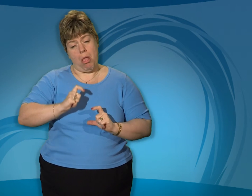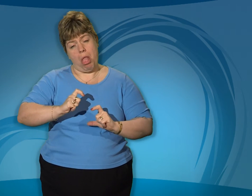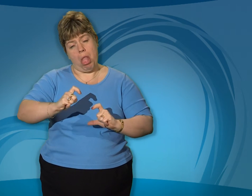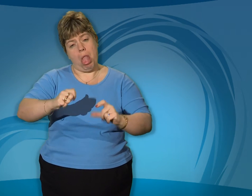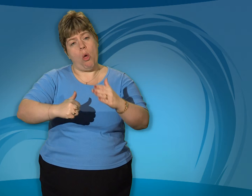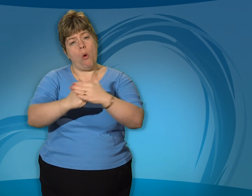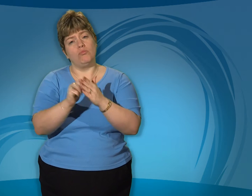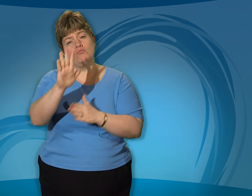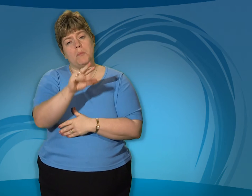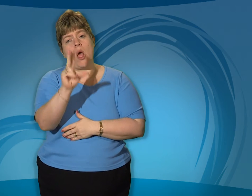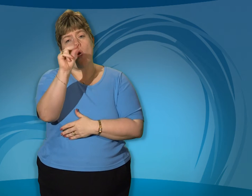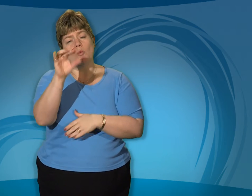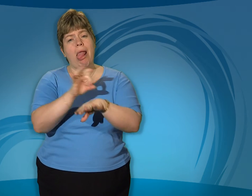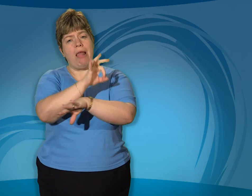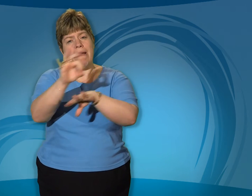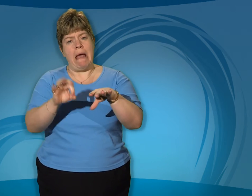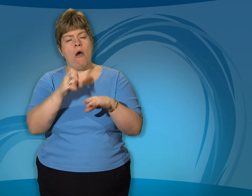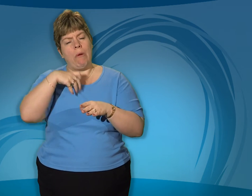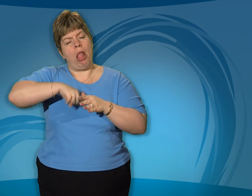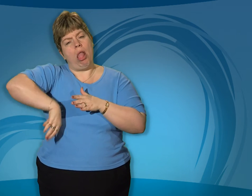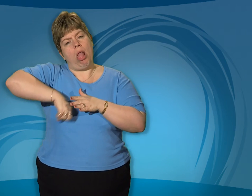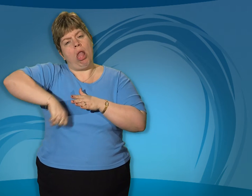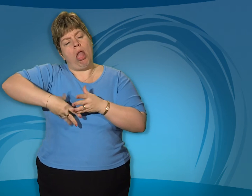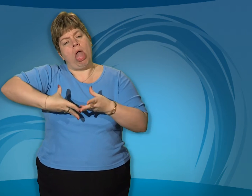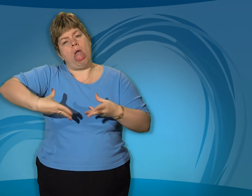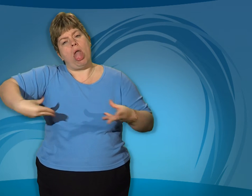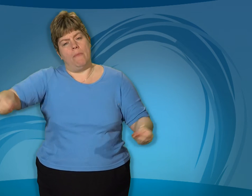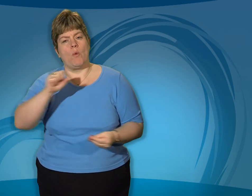This could last for up to 12 hours and will pass naturally.